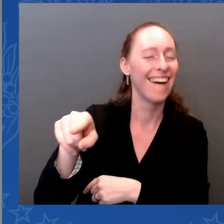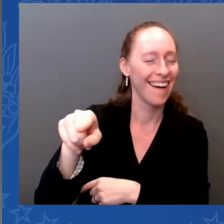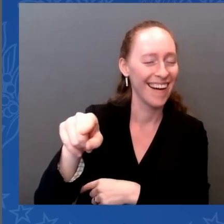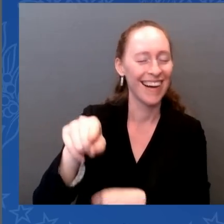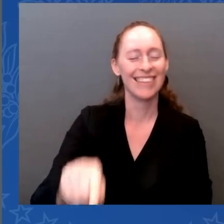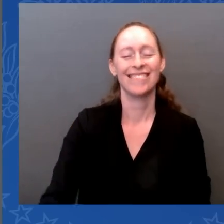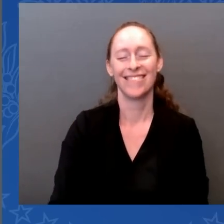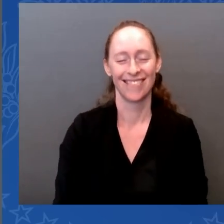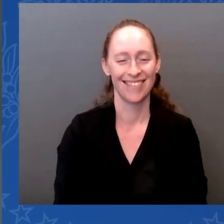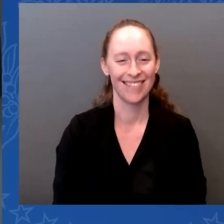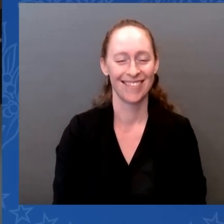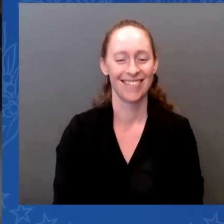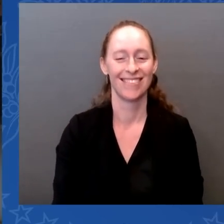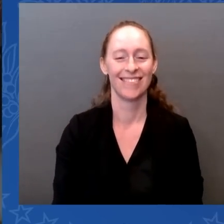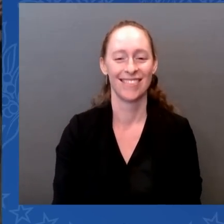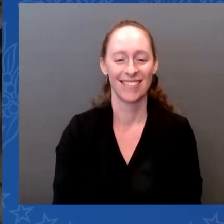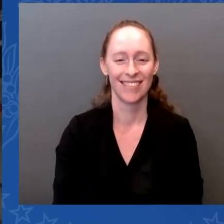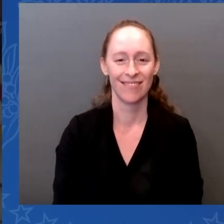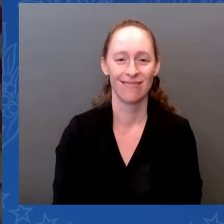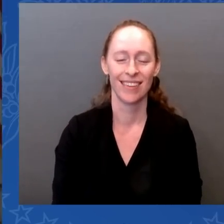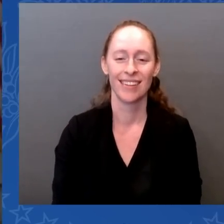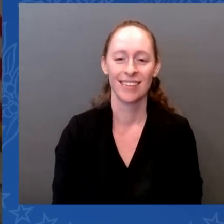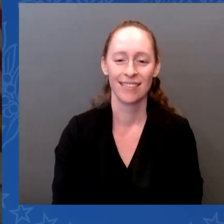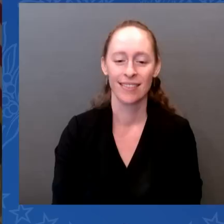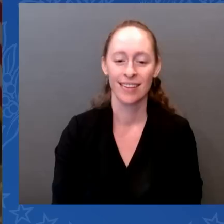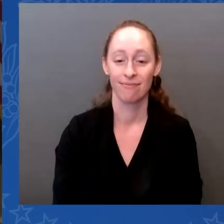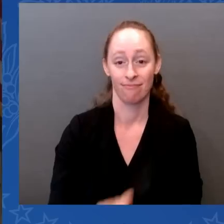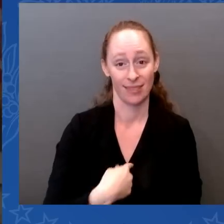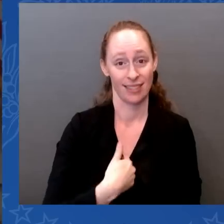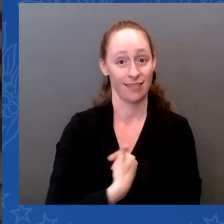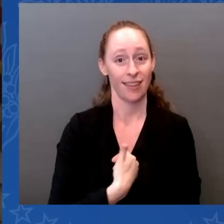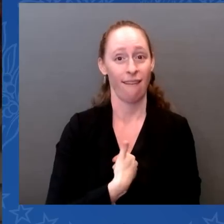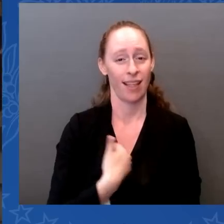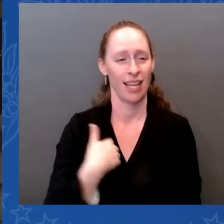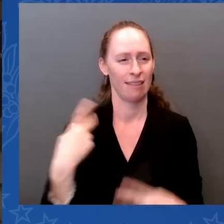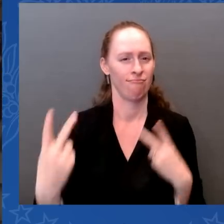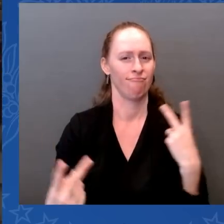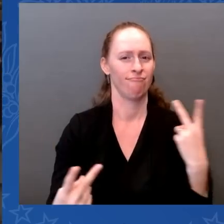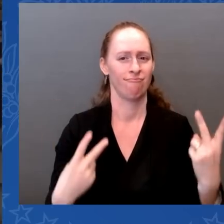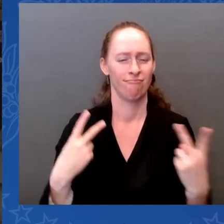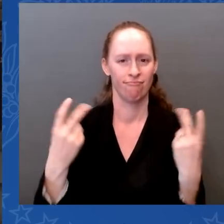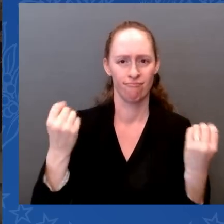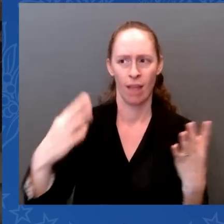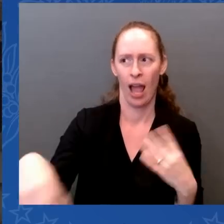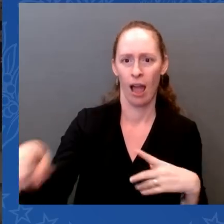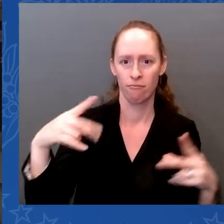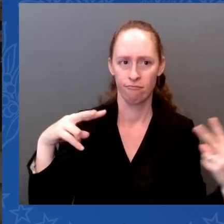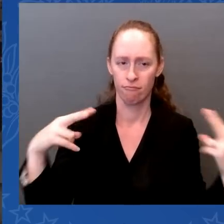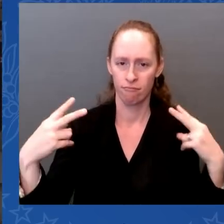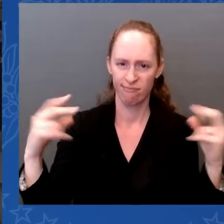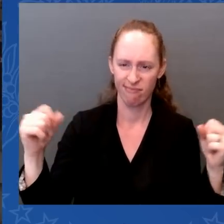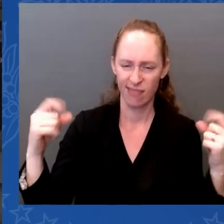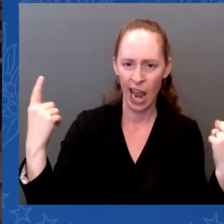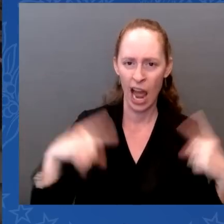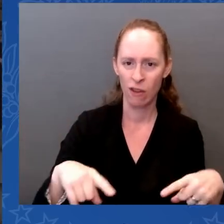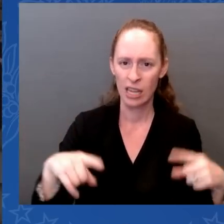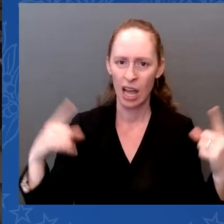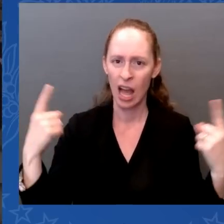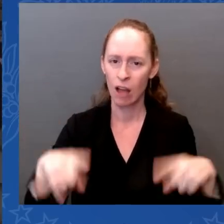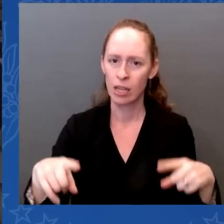we've been waiting for this day for a long time -- a long, long time. We got -- it's going to take a little while for some of this to kick in,